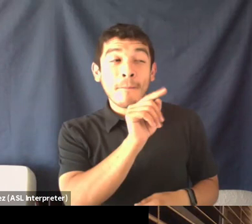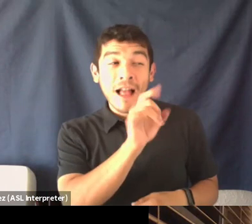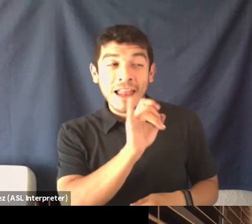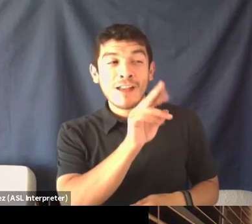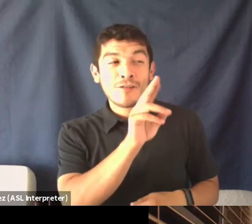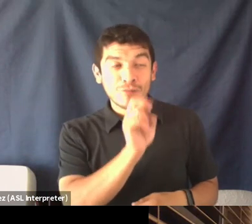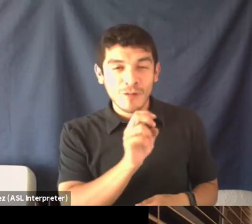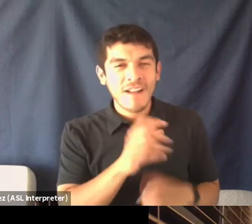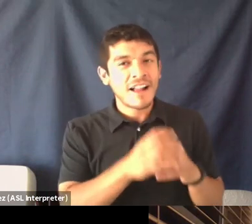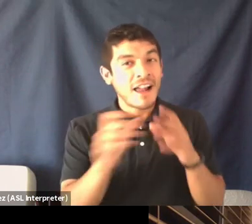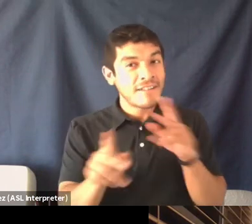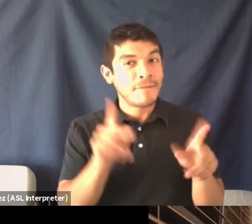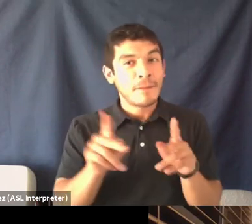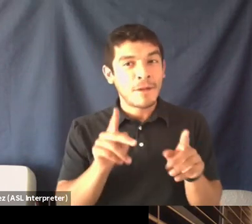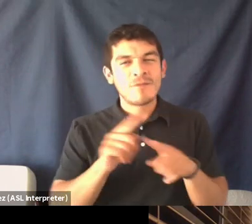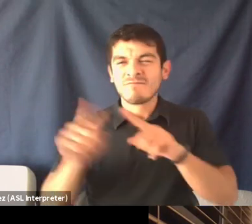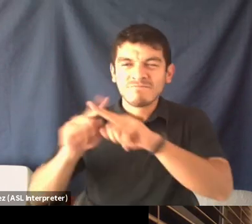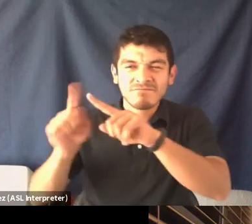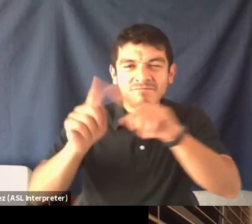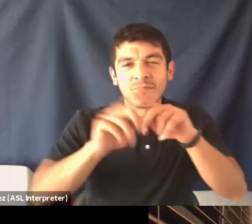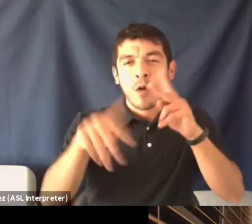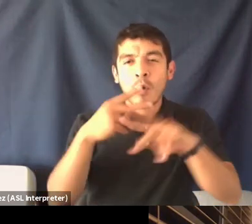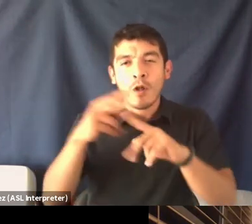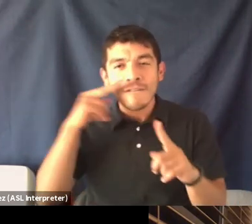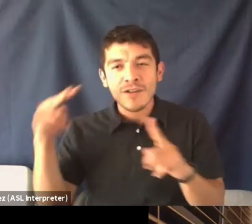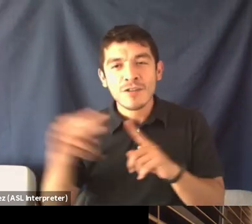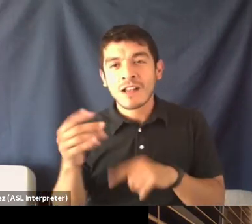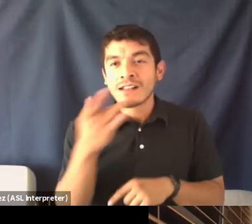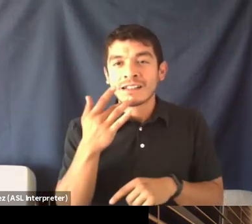with a bunch of different worldviews and tastes and everything of the like.